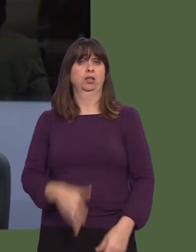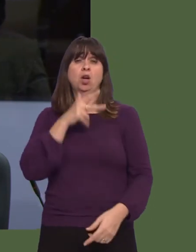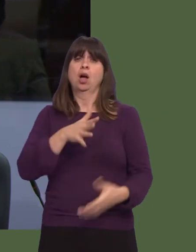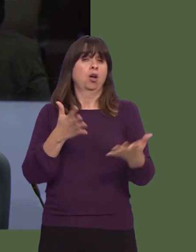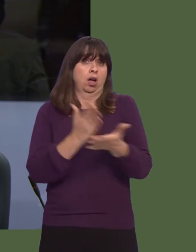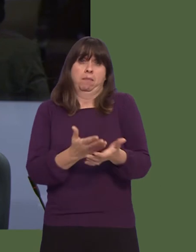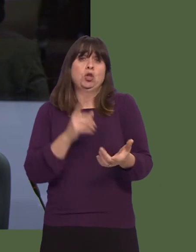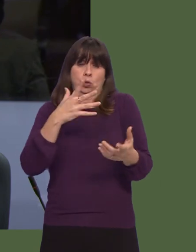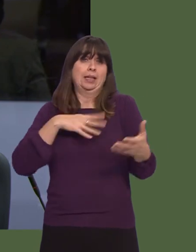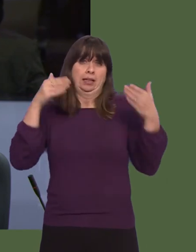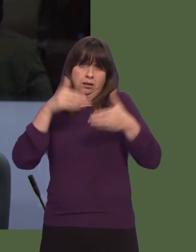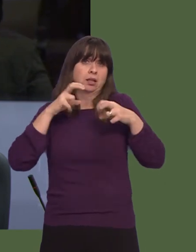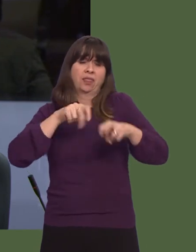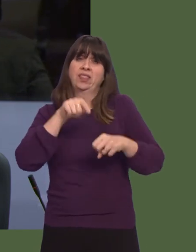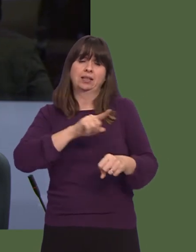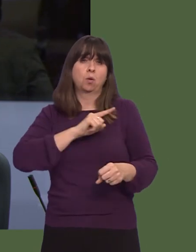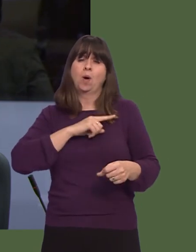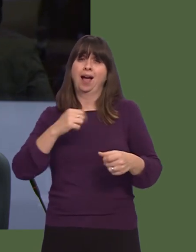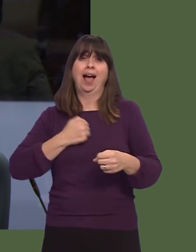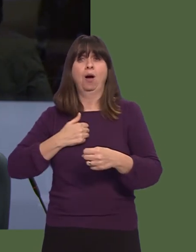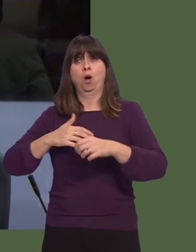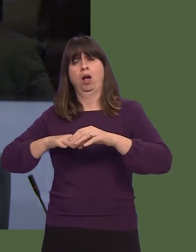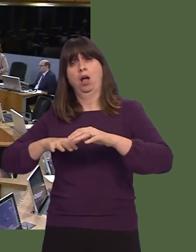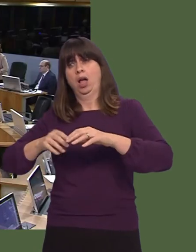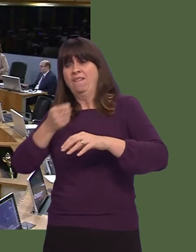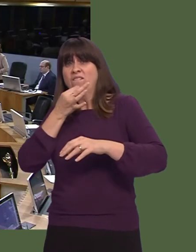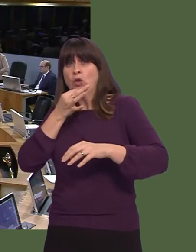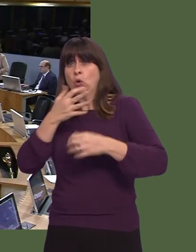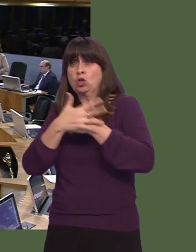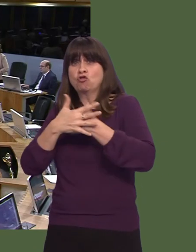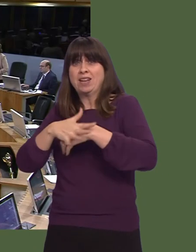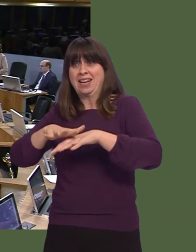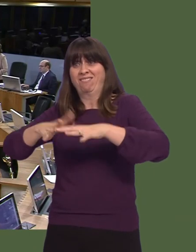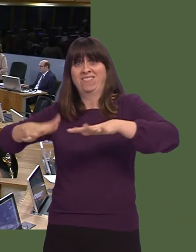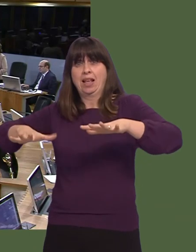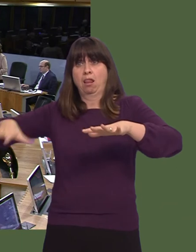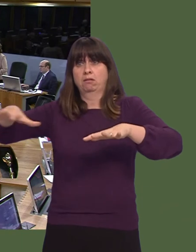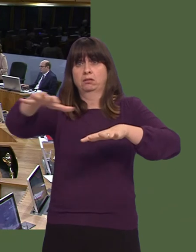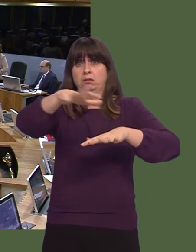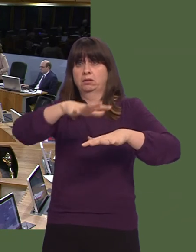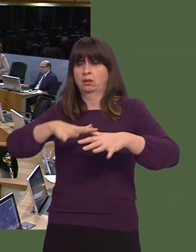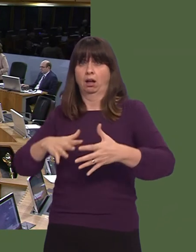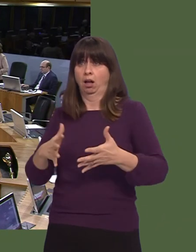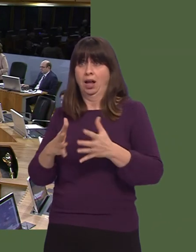really is impacting on our few remaining greenfield sites, and frankly, developers are looking